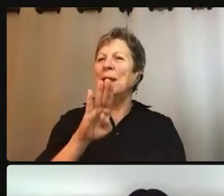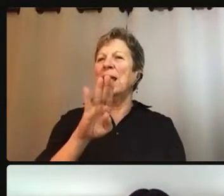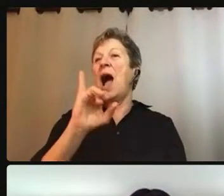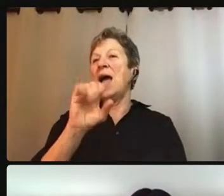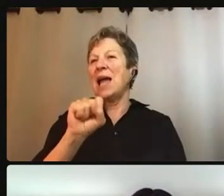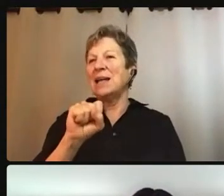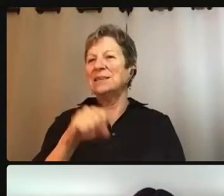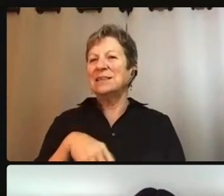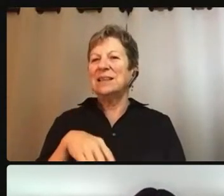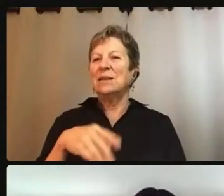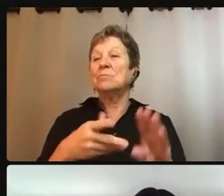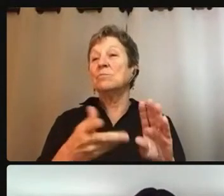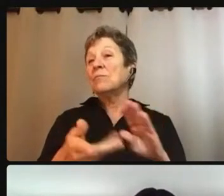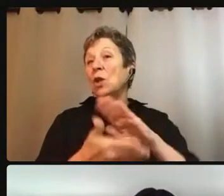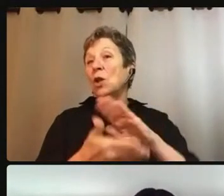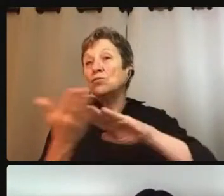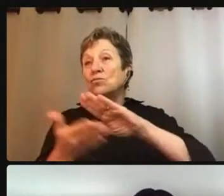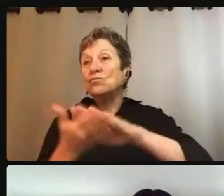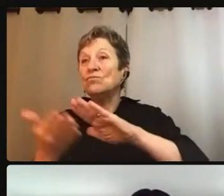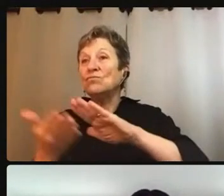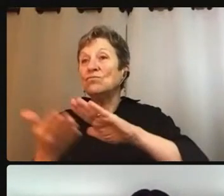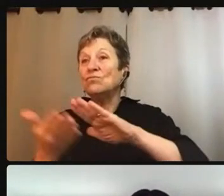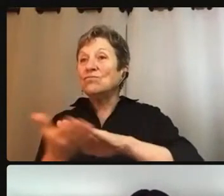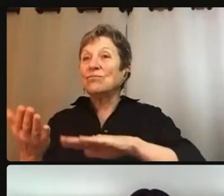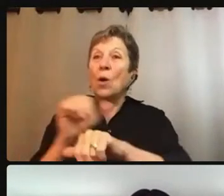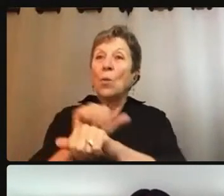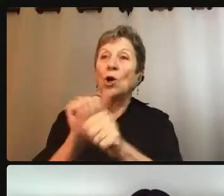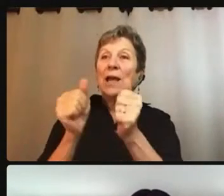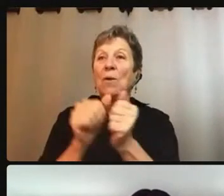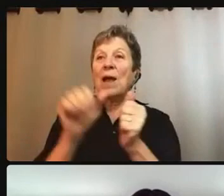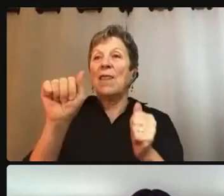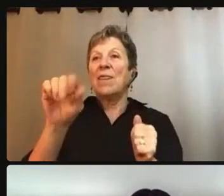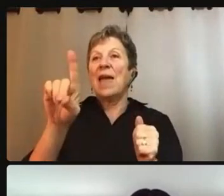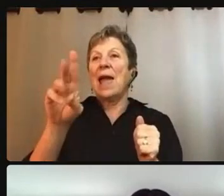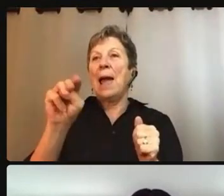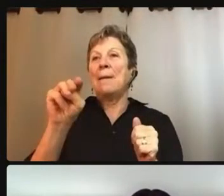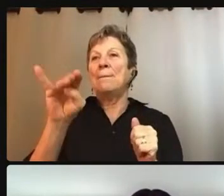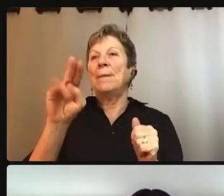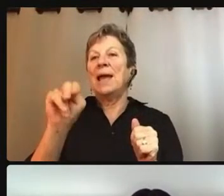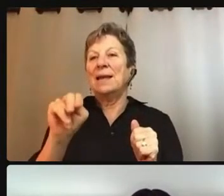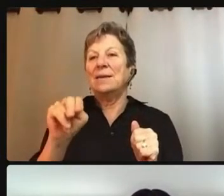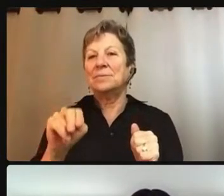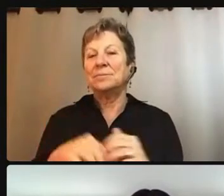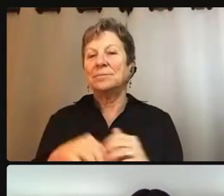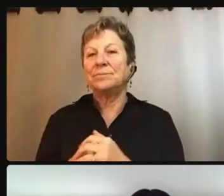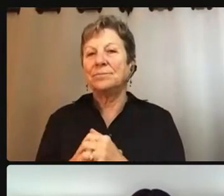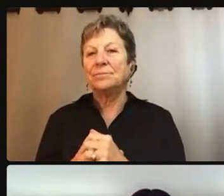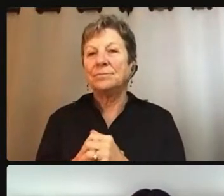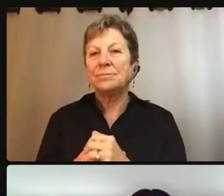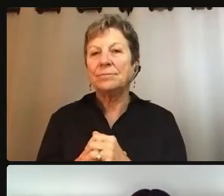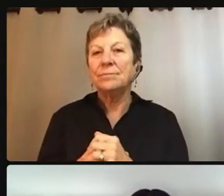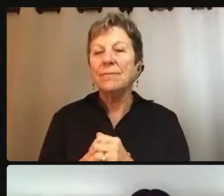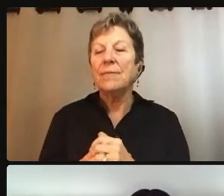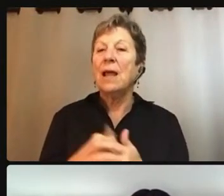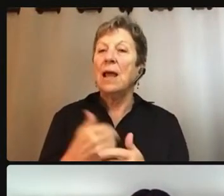IMPLEMENTING PBS AND JUT KIND GENERALLY RUNNING SMOOTHLY AND